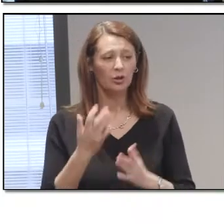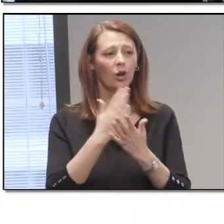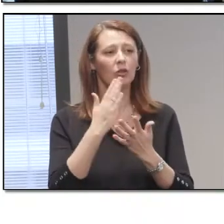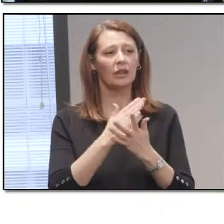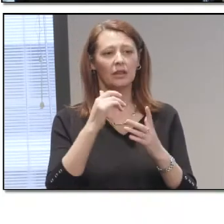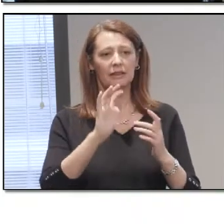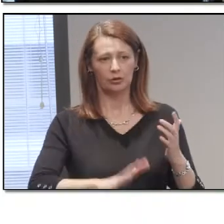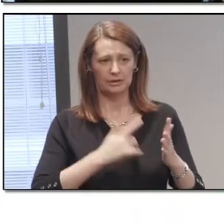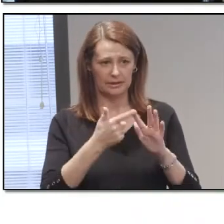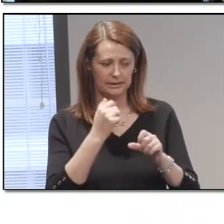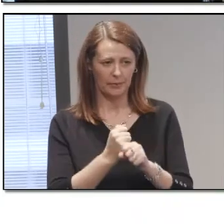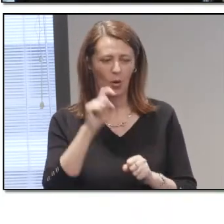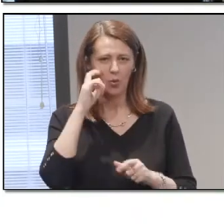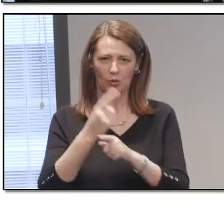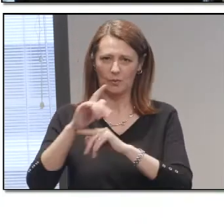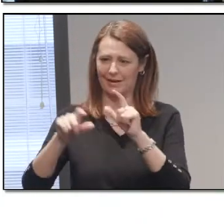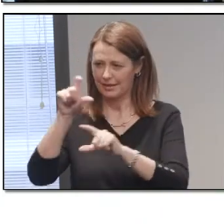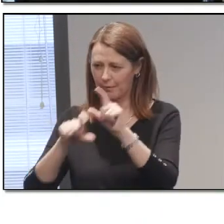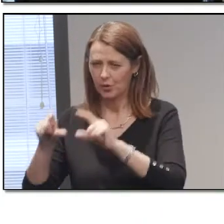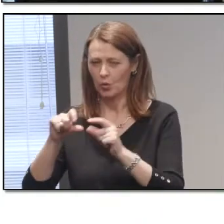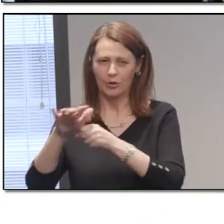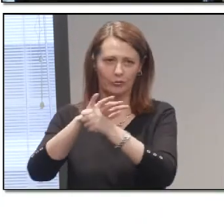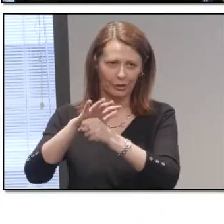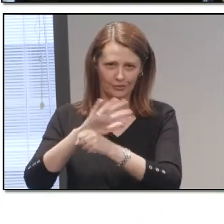and I won't talk about the chemical and I won't talk about the region, was that I was asked to